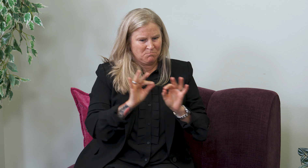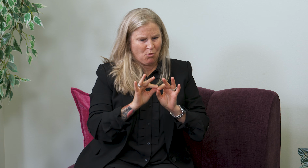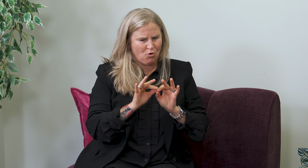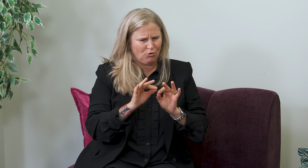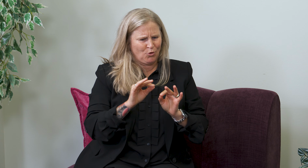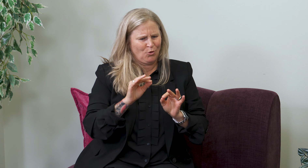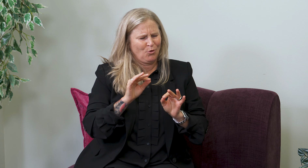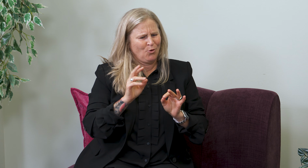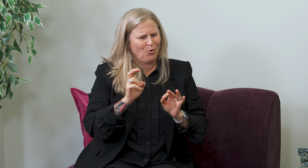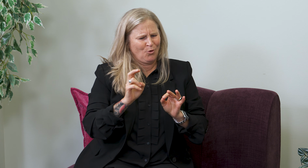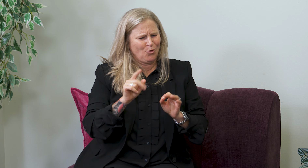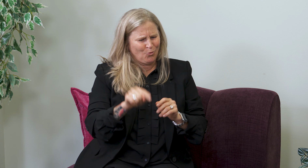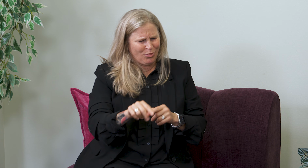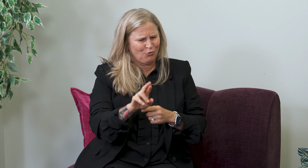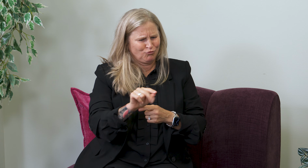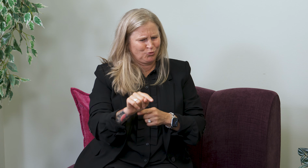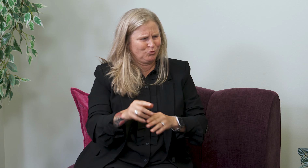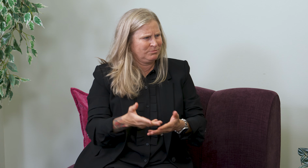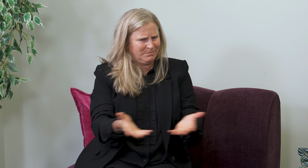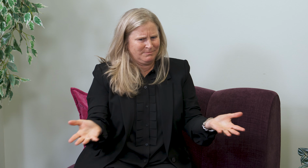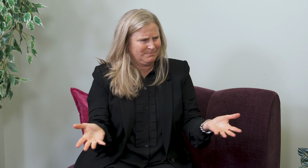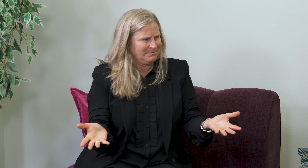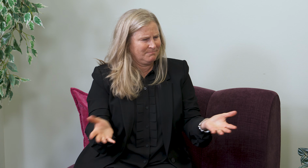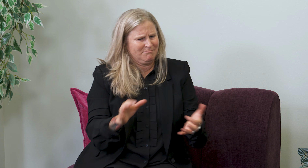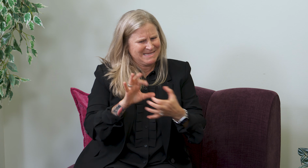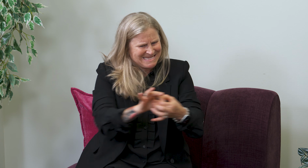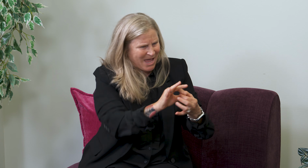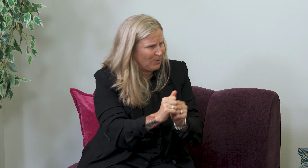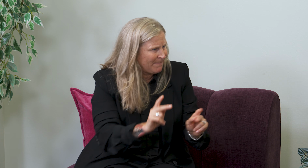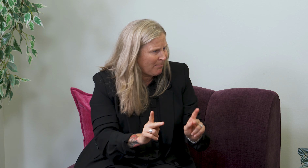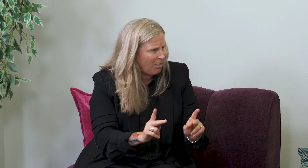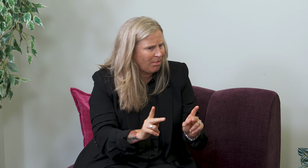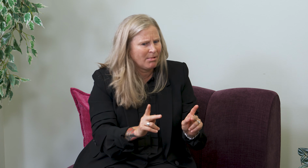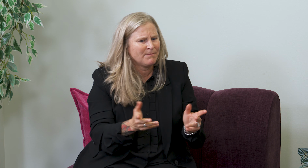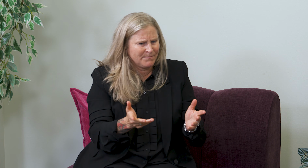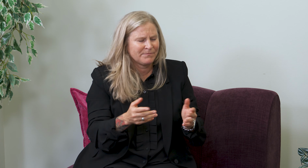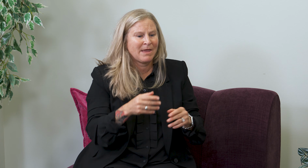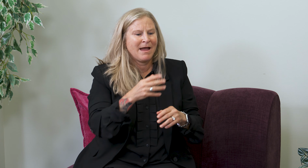And as I explained before, it's so important “to the root” connect